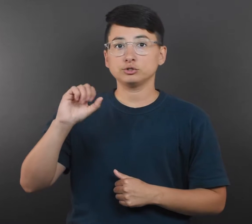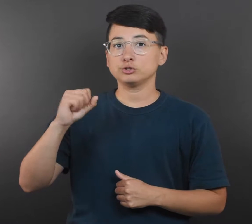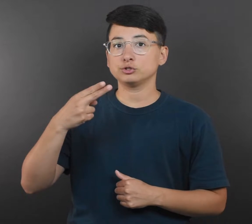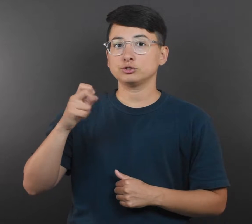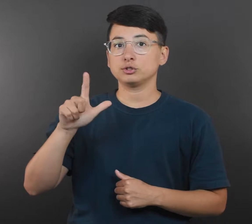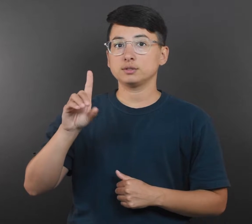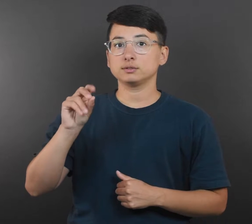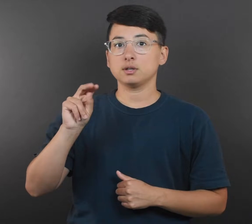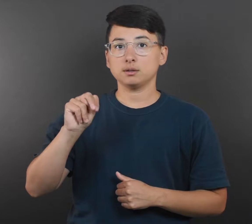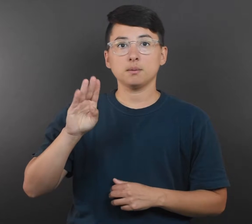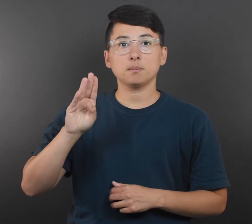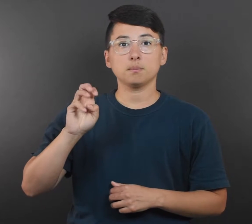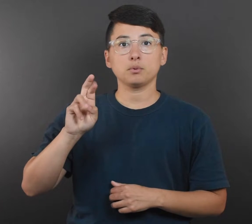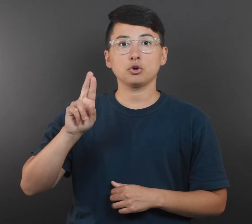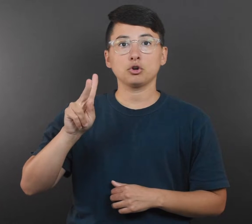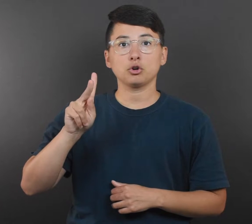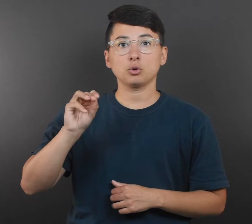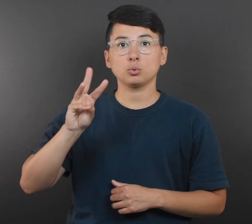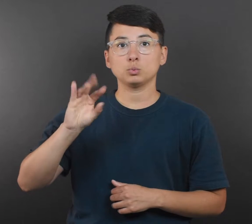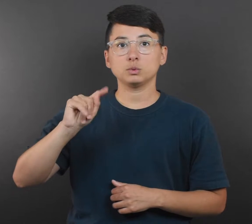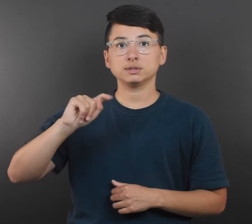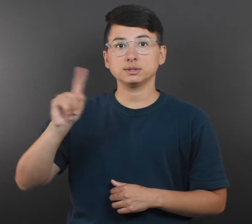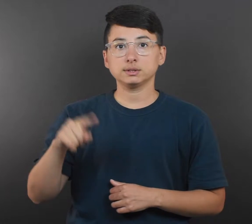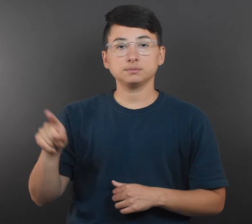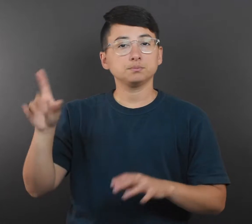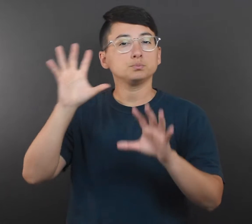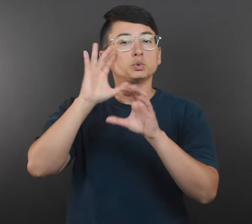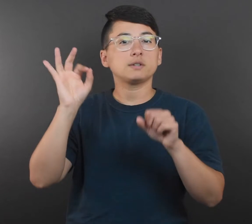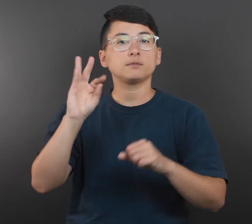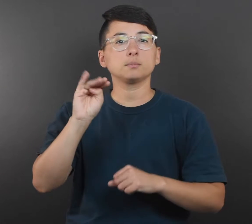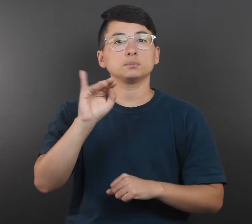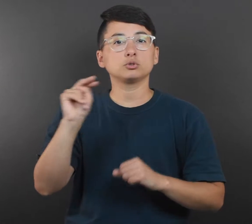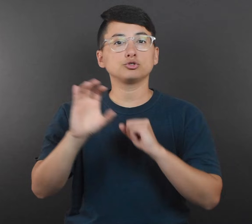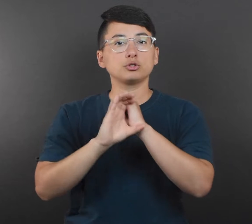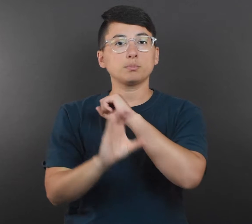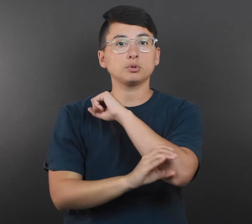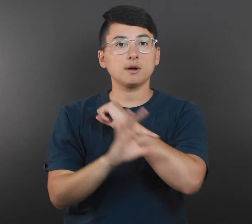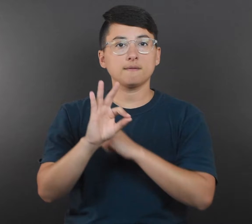“Parents and families have been struggling for 2 years to keep their children healthy,